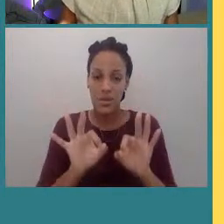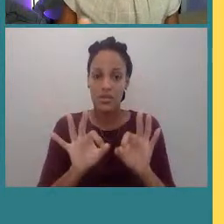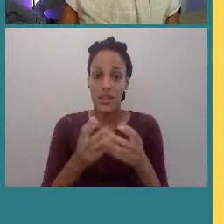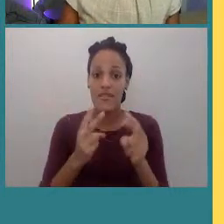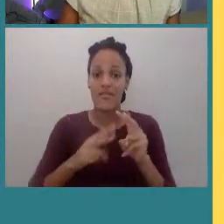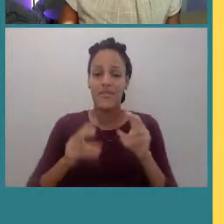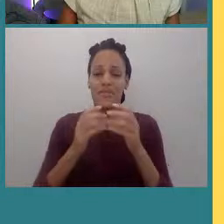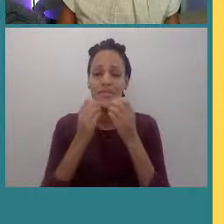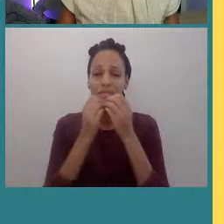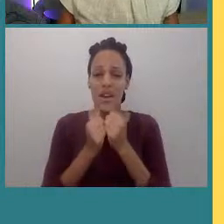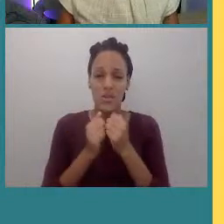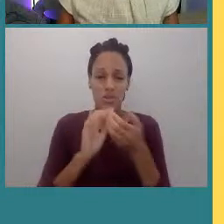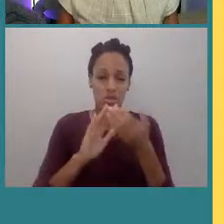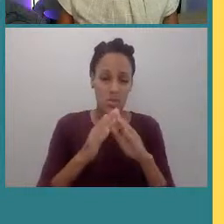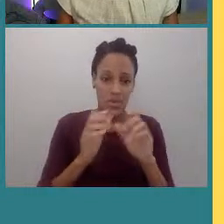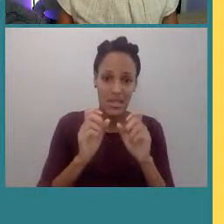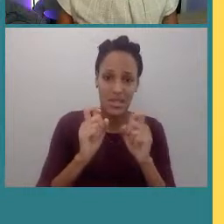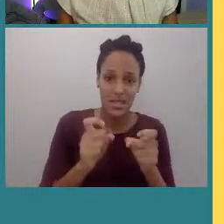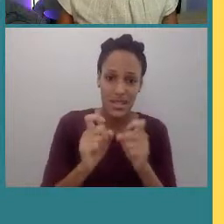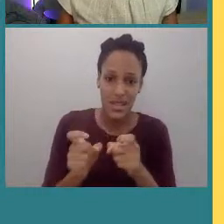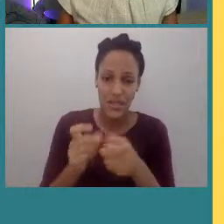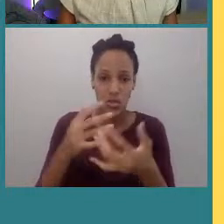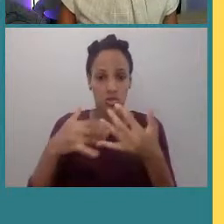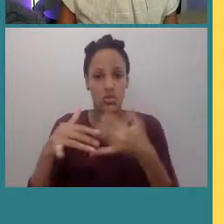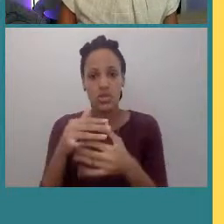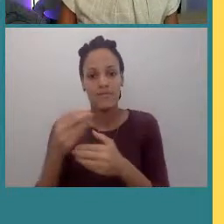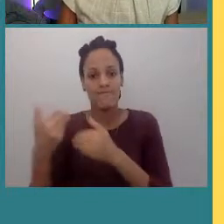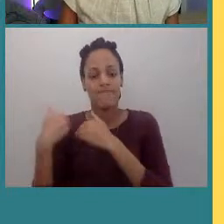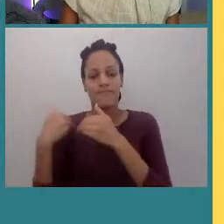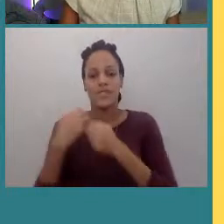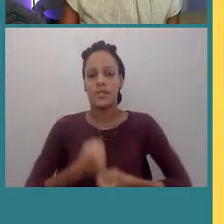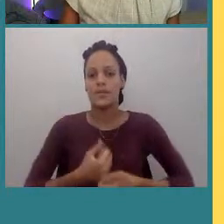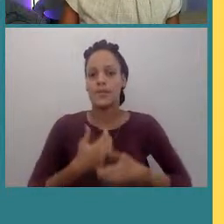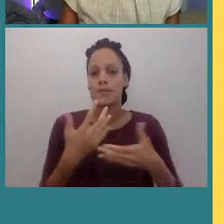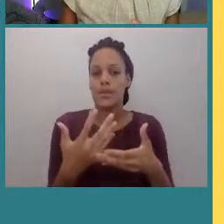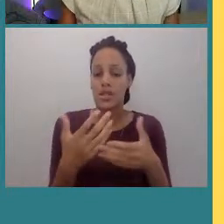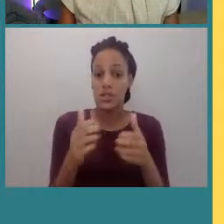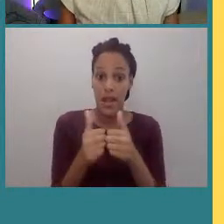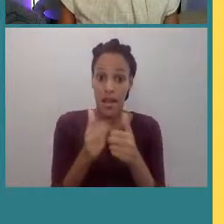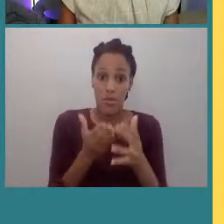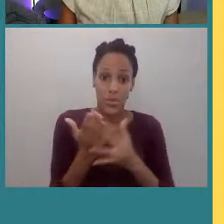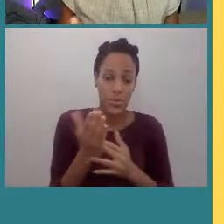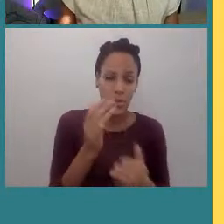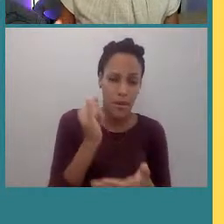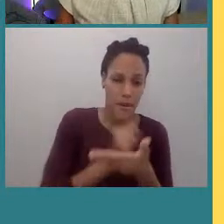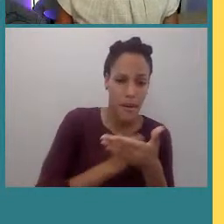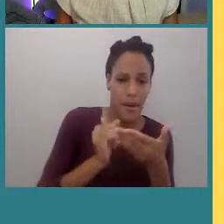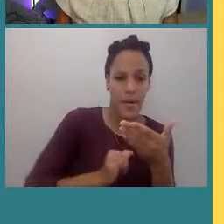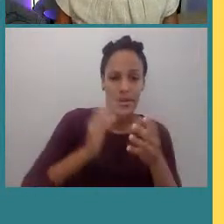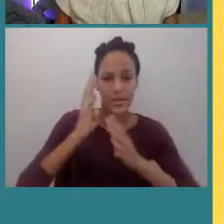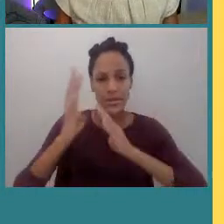to giving, socially responsible expressions of the arts and creator- community accountability.